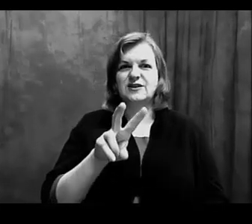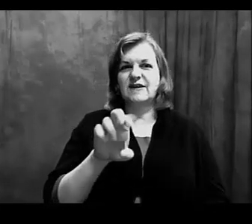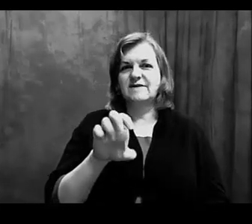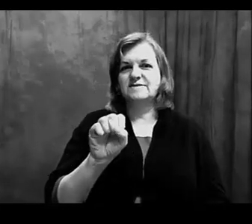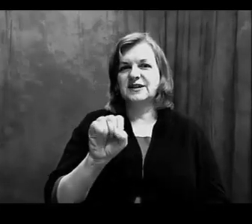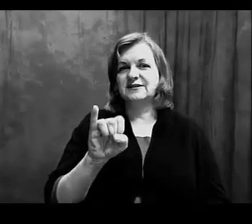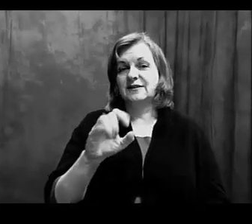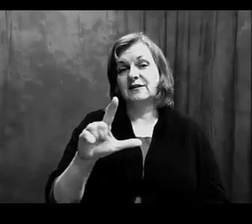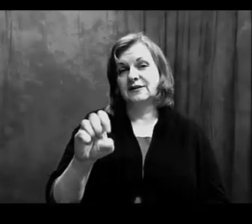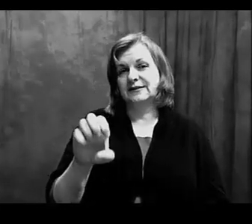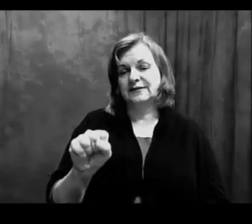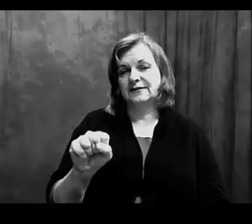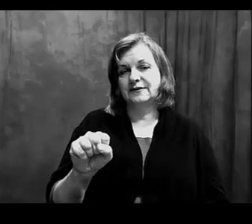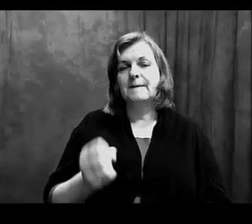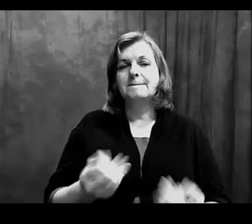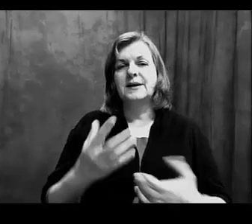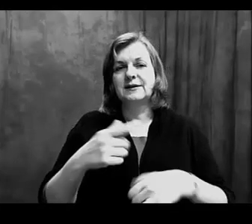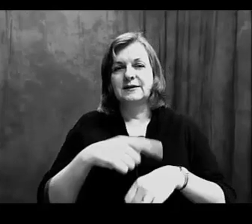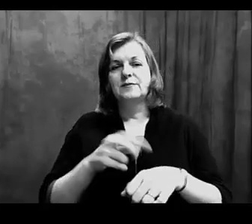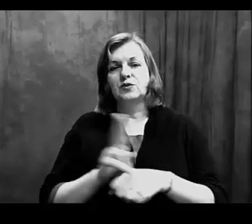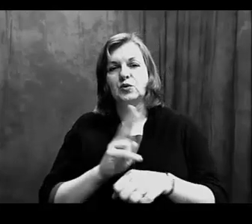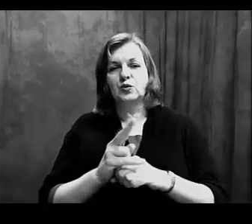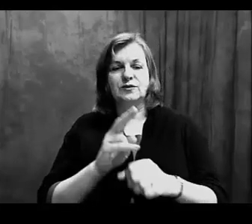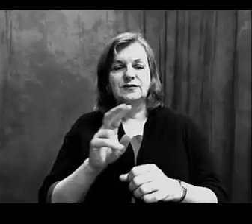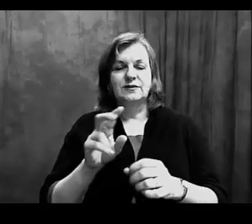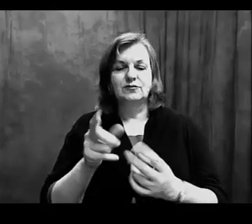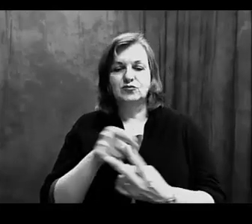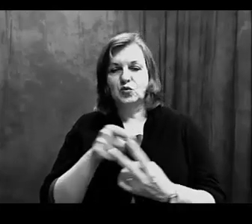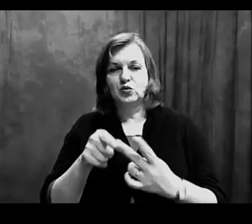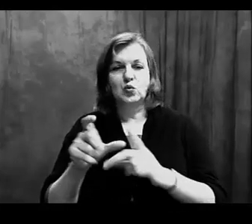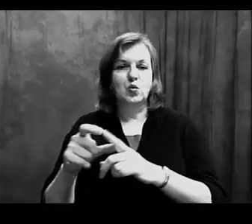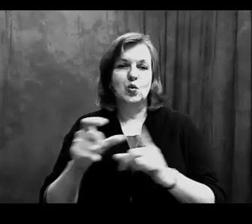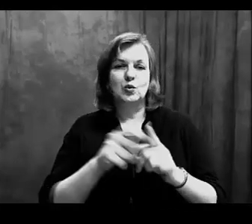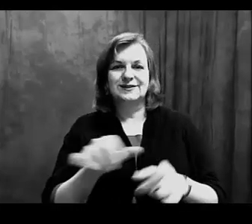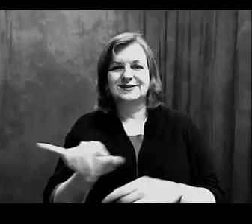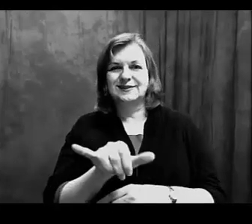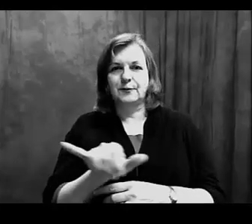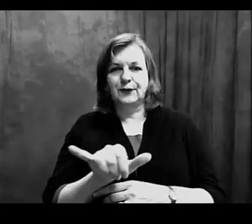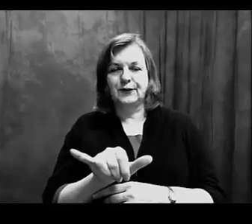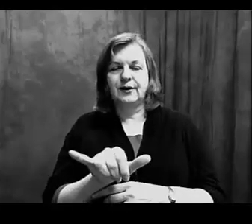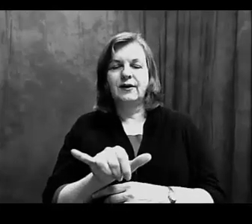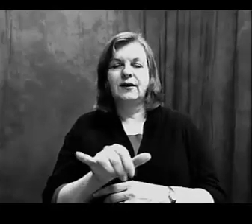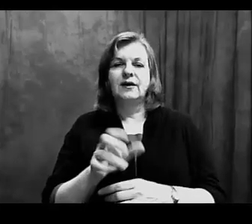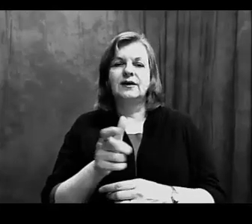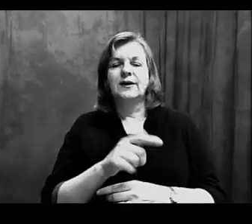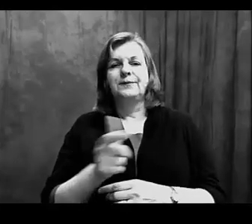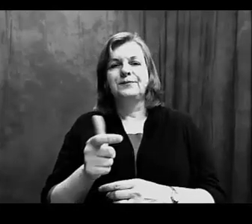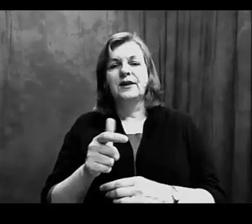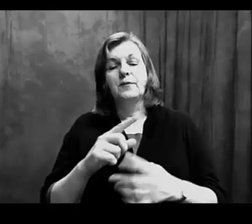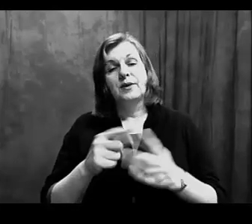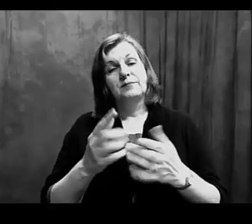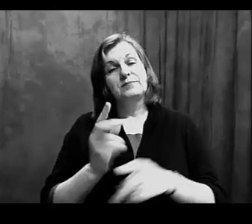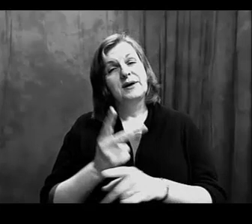with vacuoles -- these are essentially just largevesicles. Many folks use these terms interchangeably